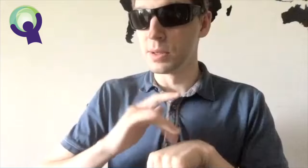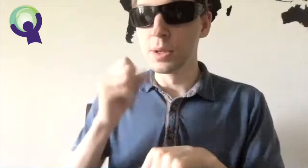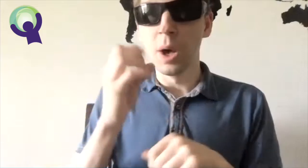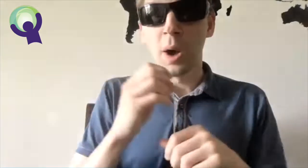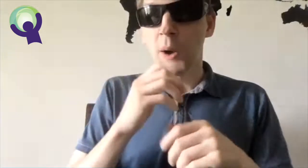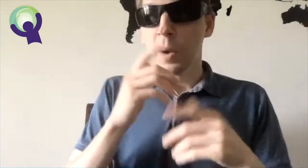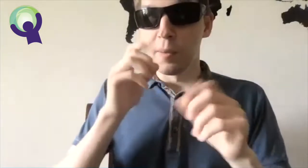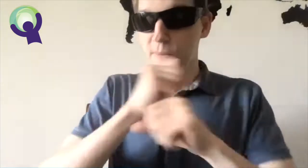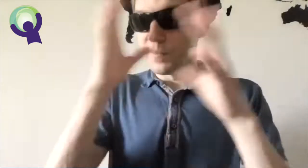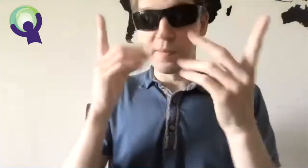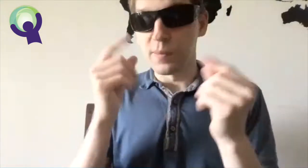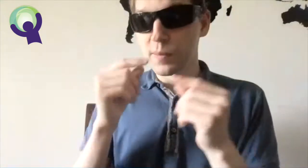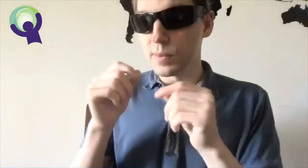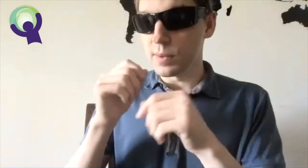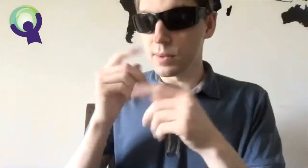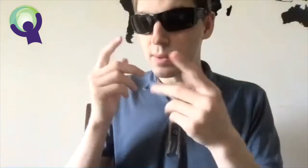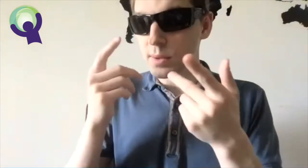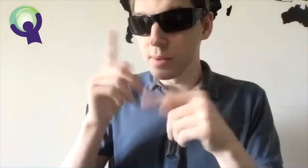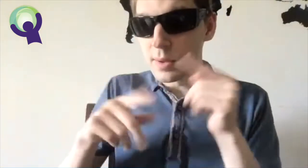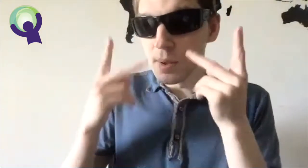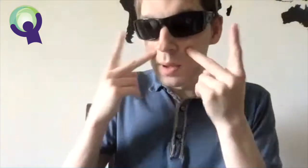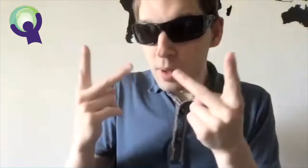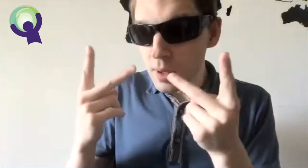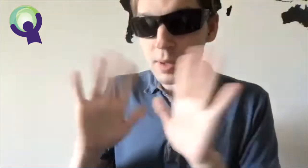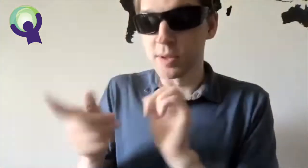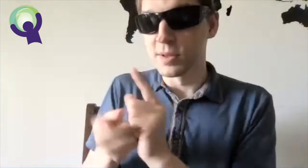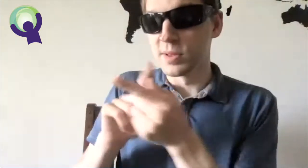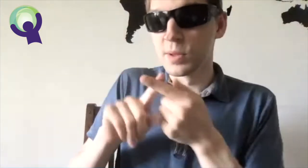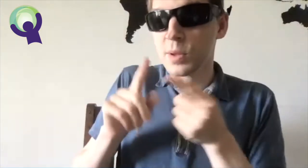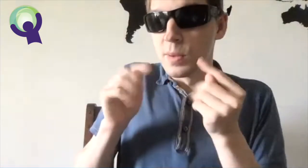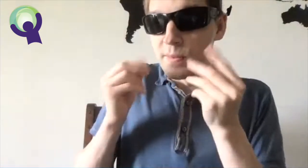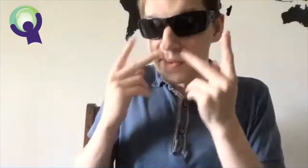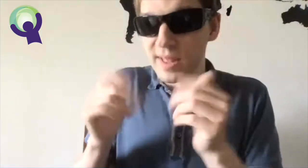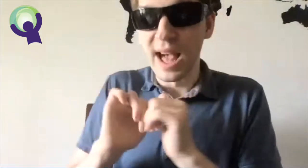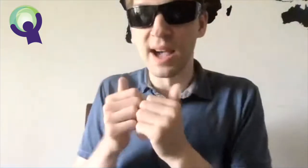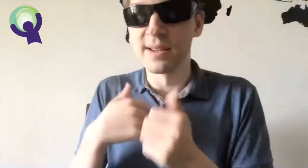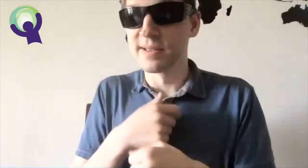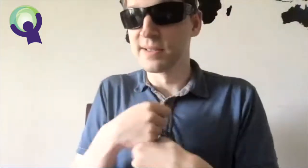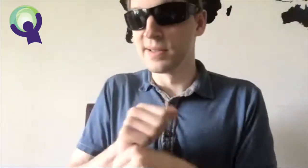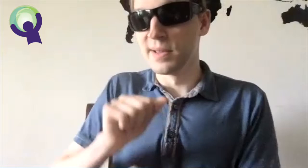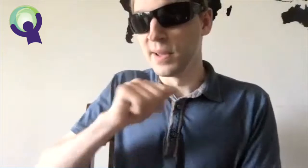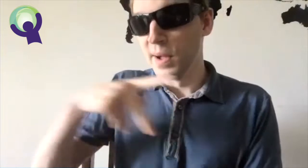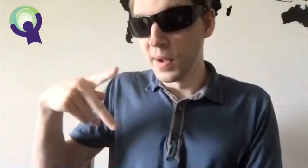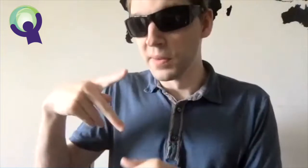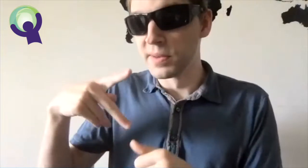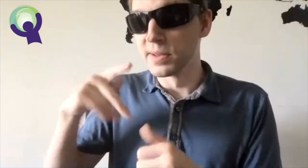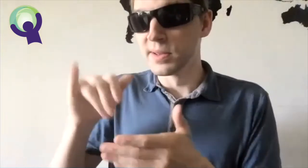feel, and hear. So we set it up so that if you can't see, how do we make it visual?